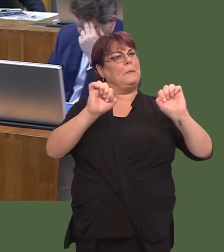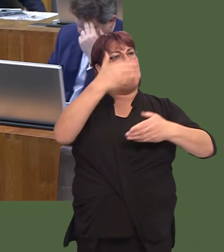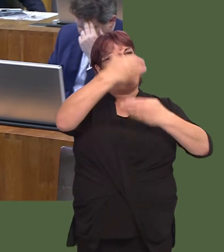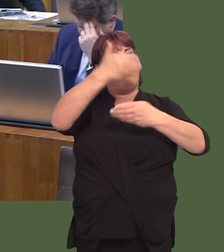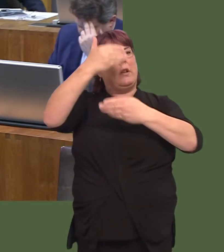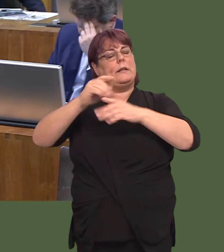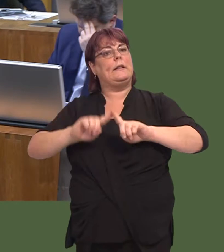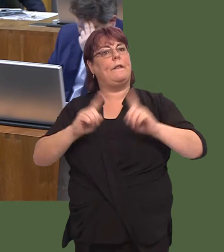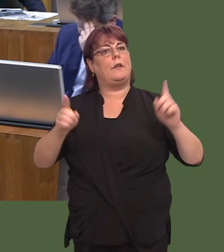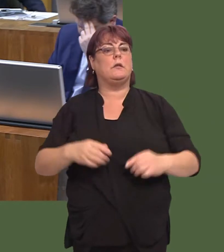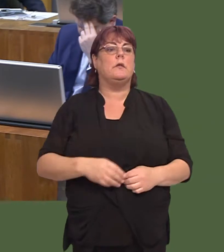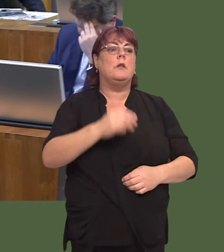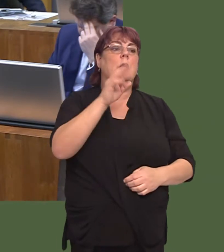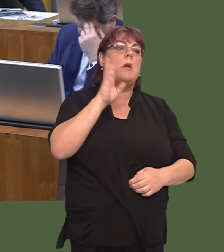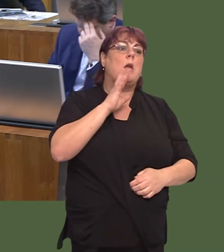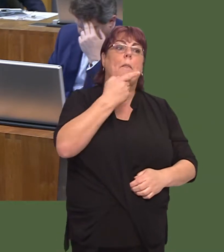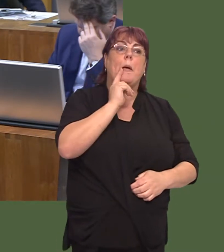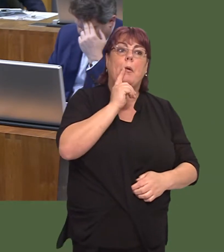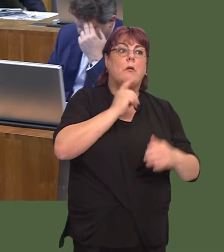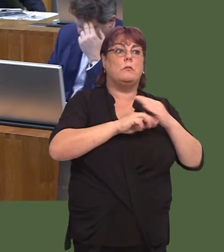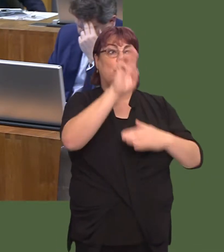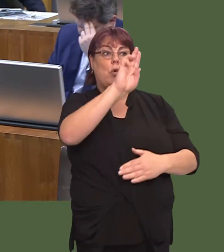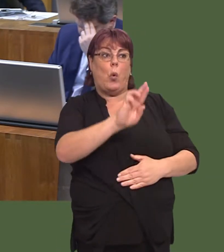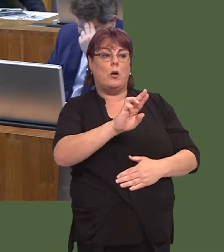I know that work has been done in schools with encouraging entrepreneurial projects,